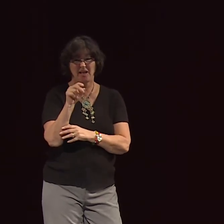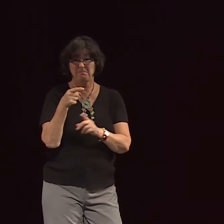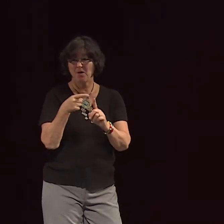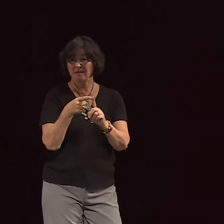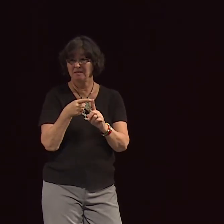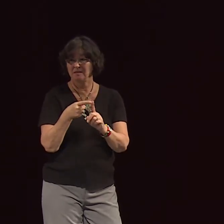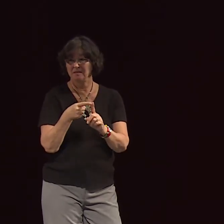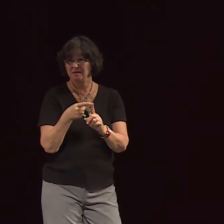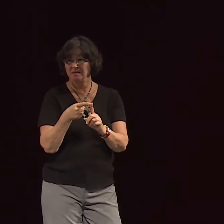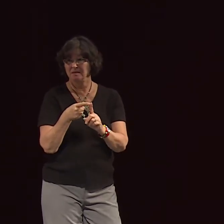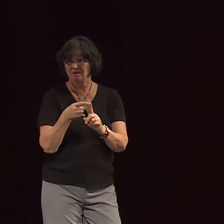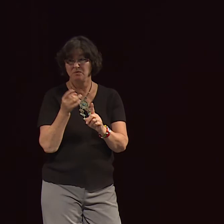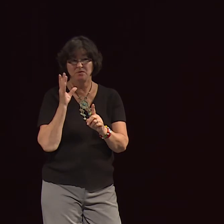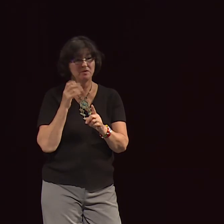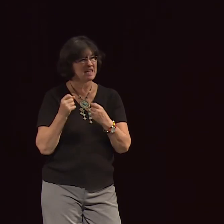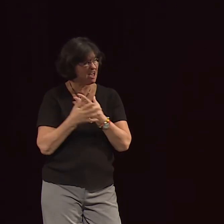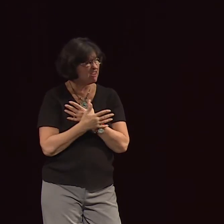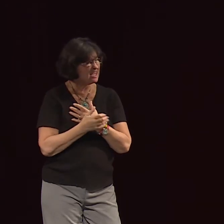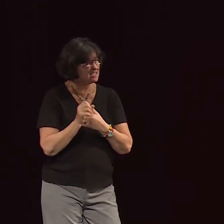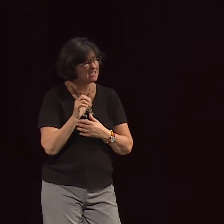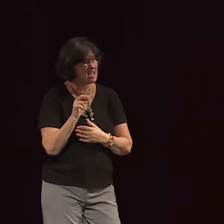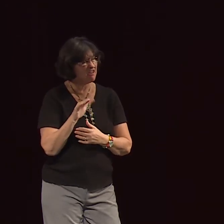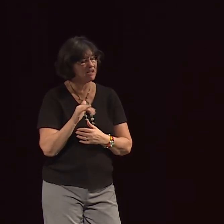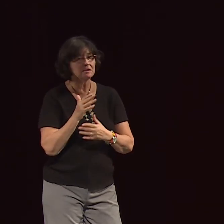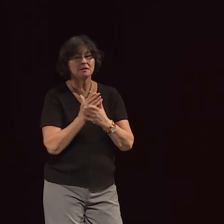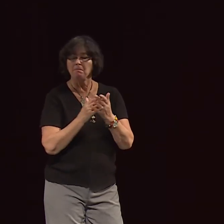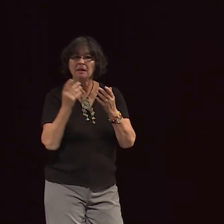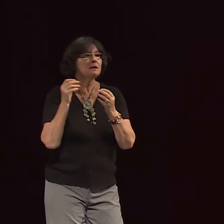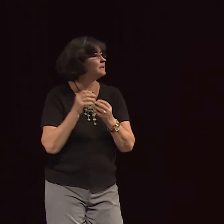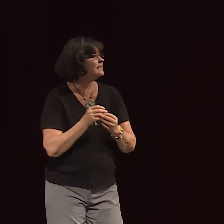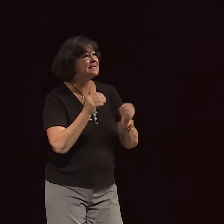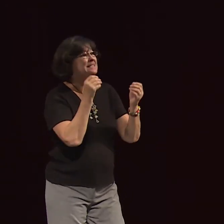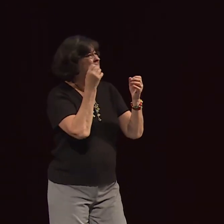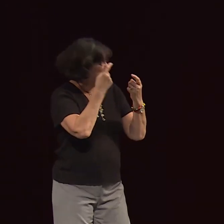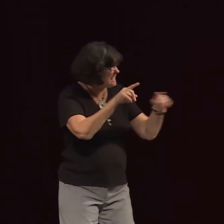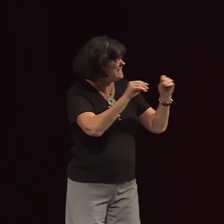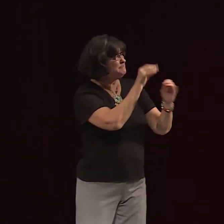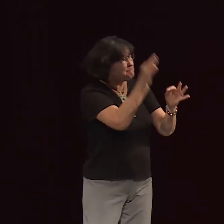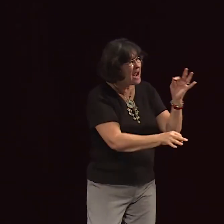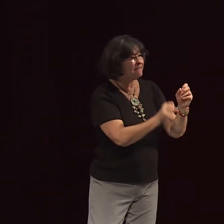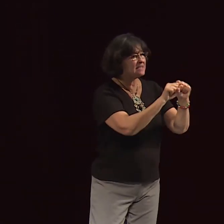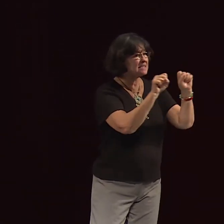that the intelligence factor of children actually decreases significantly.